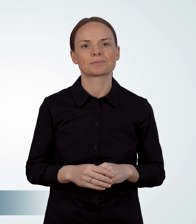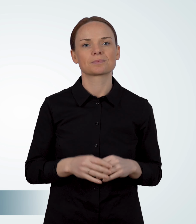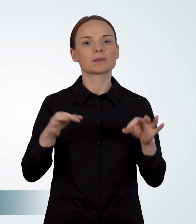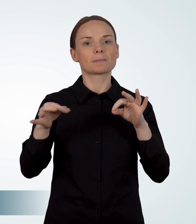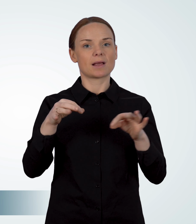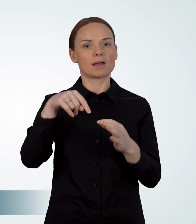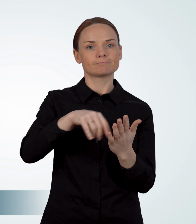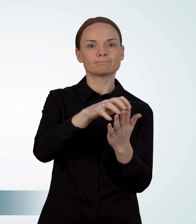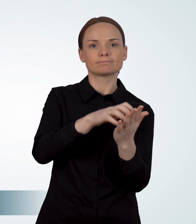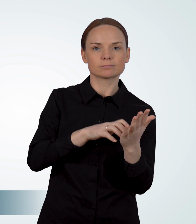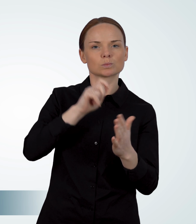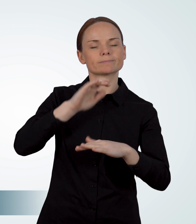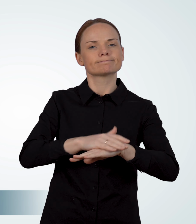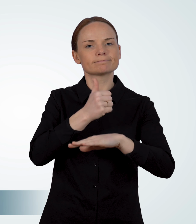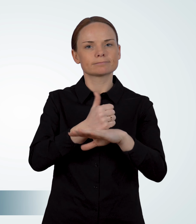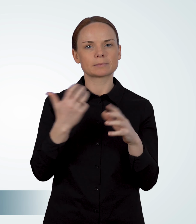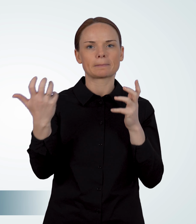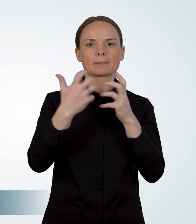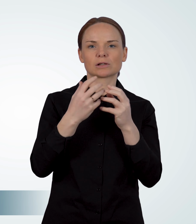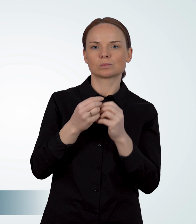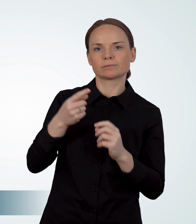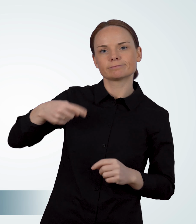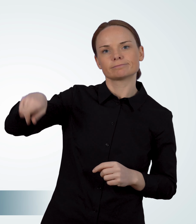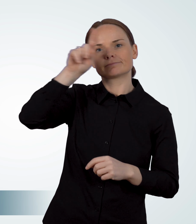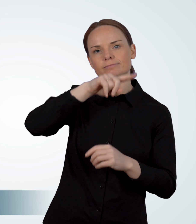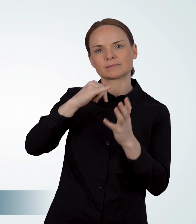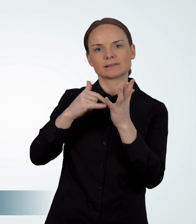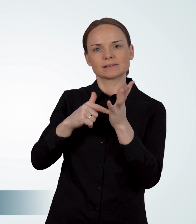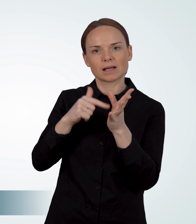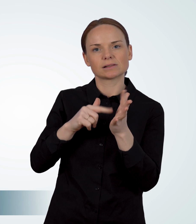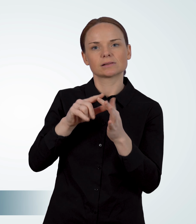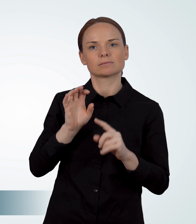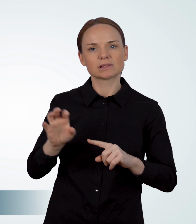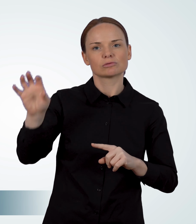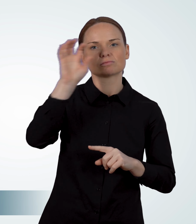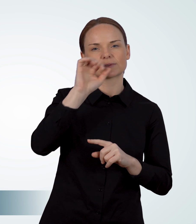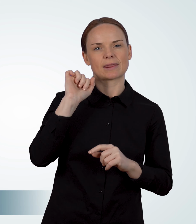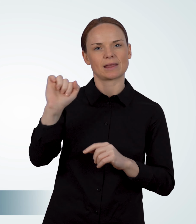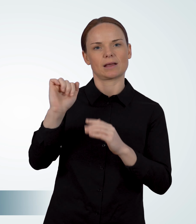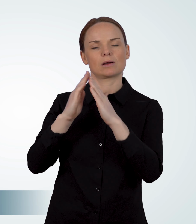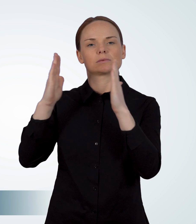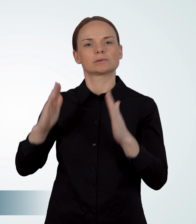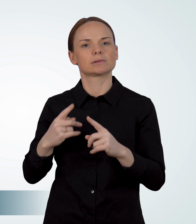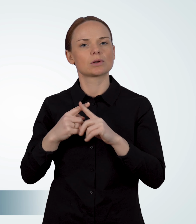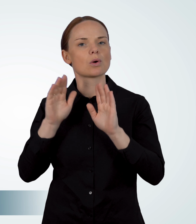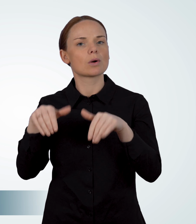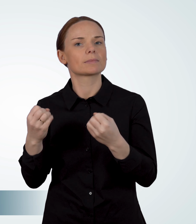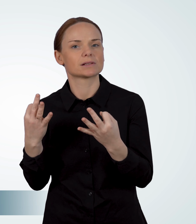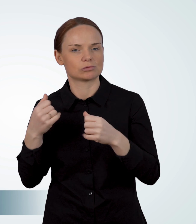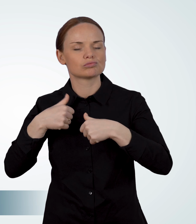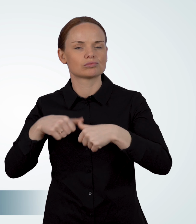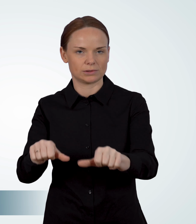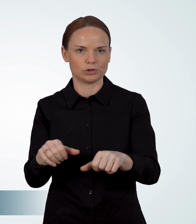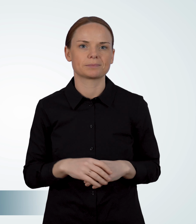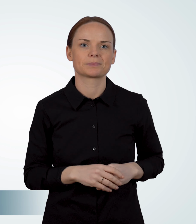The Plan will complement state and territory government housing and homelessness strategies.